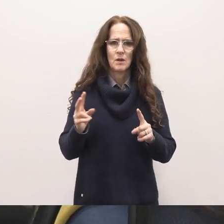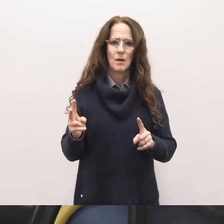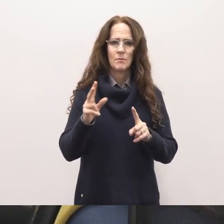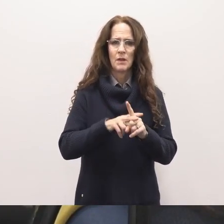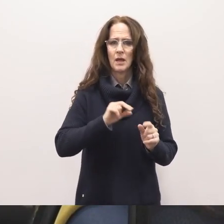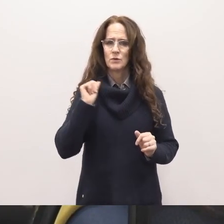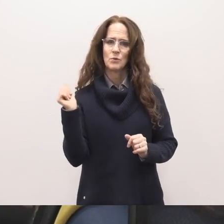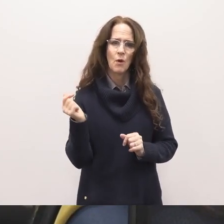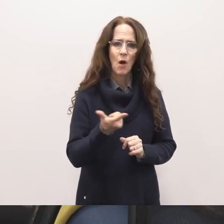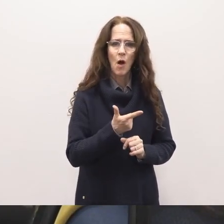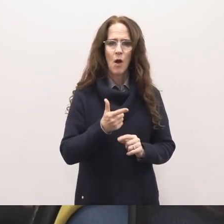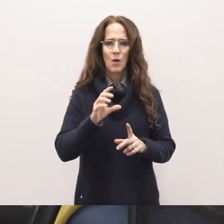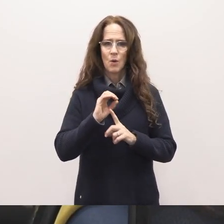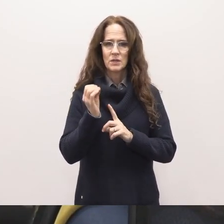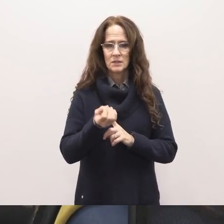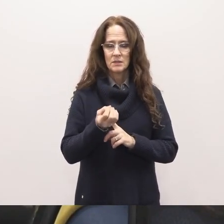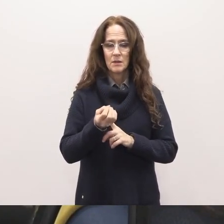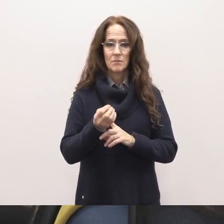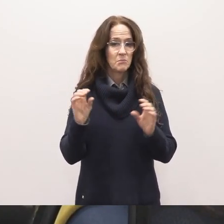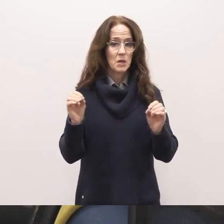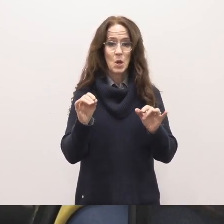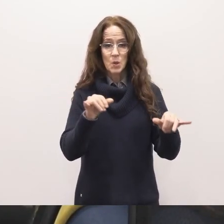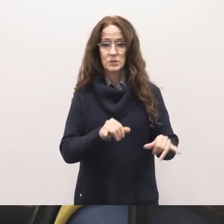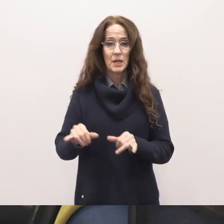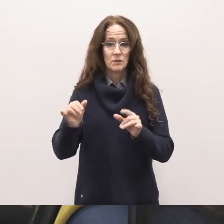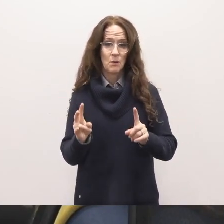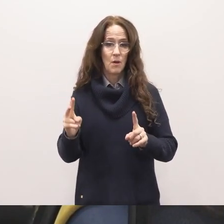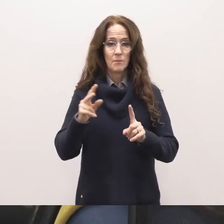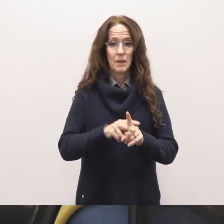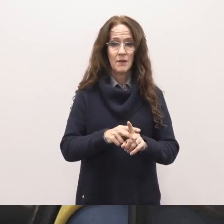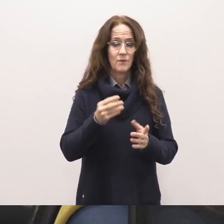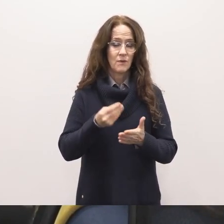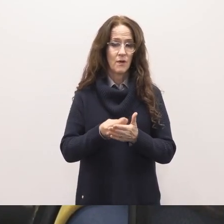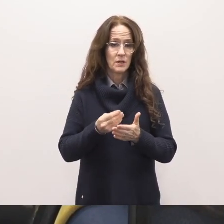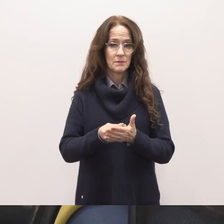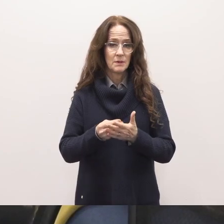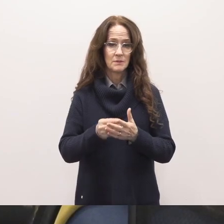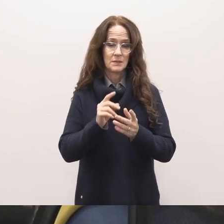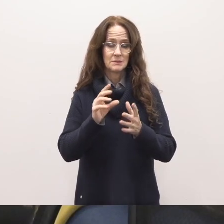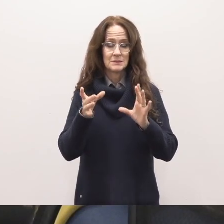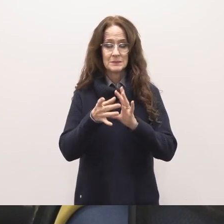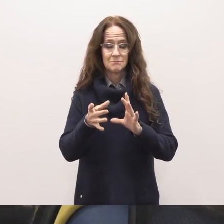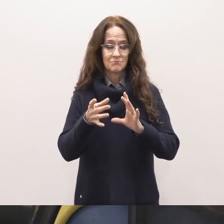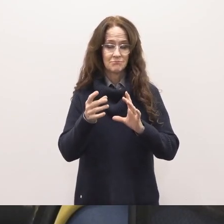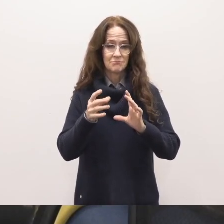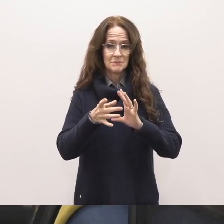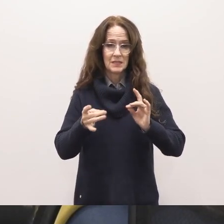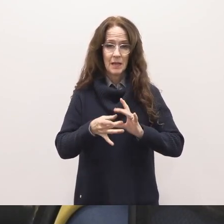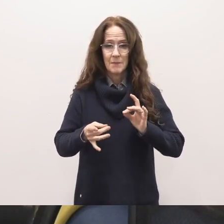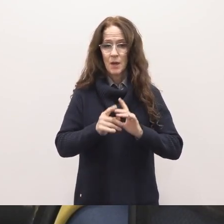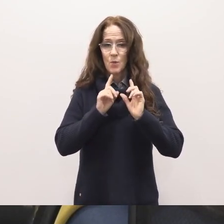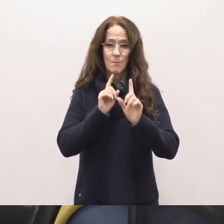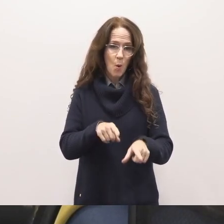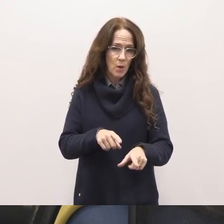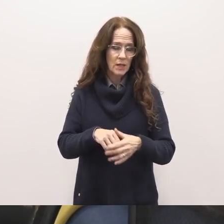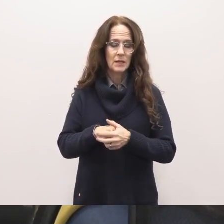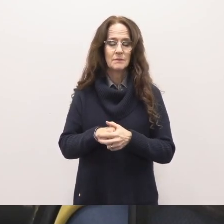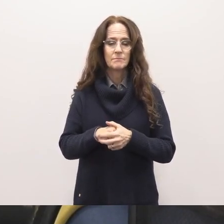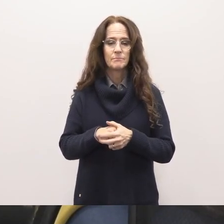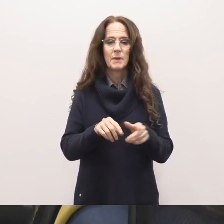So no standards that had to be applied this year for financial statement reporting. Also, just something to mention when you look